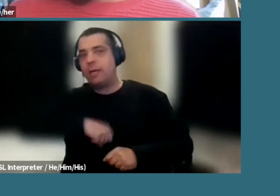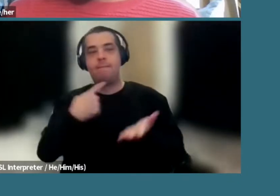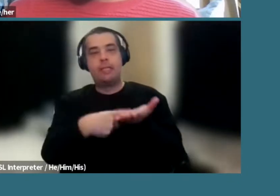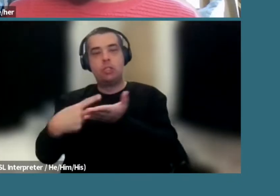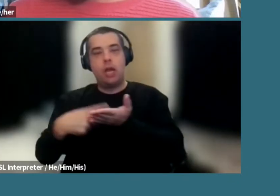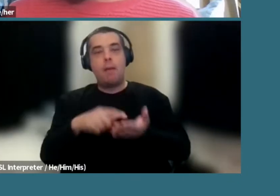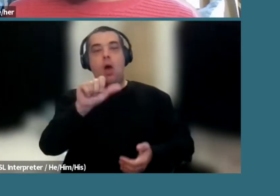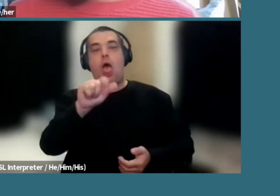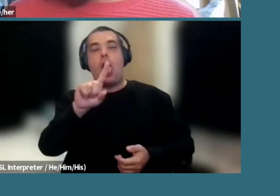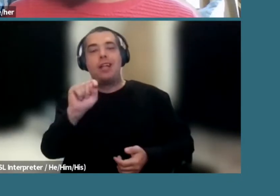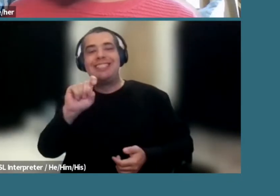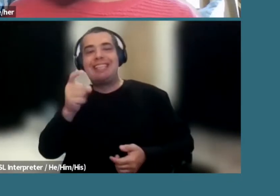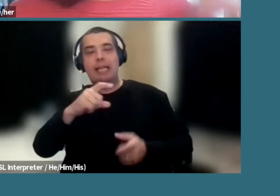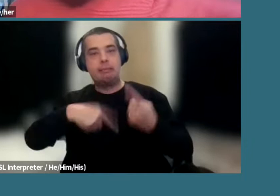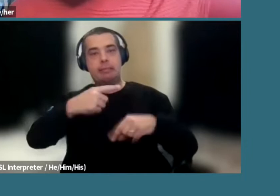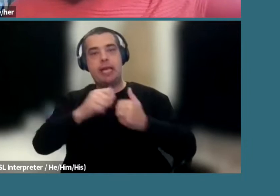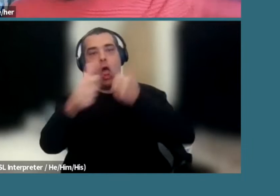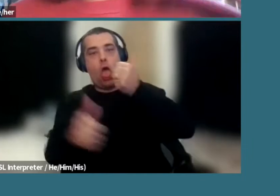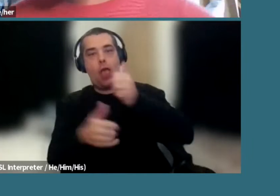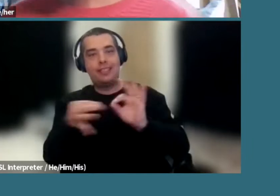I think it's really important, I think that it is exciting,